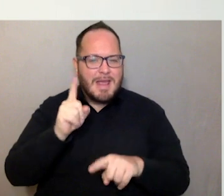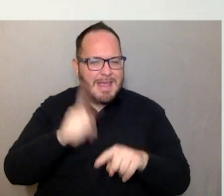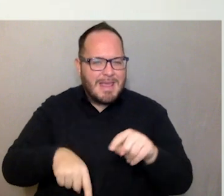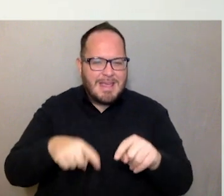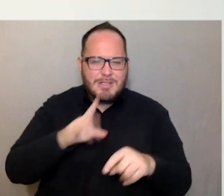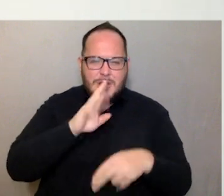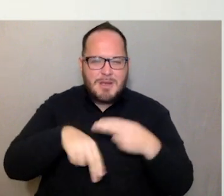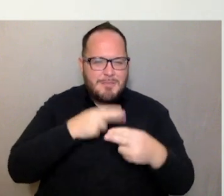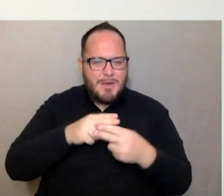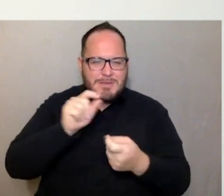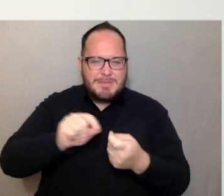PARTICULAR CASE, BUT WHAT I DID WANT TO -- WHAT I DO WANT TO SAY